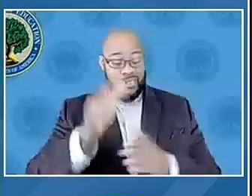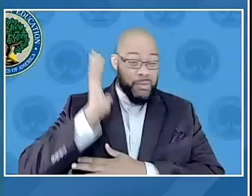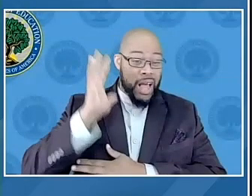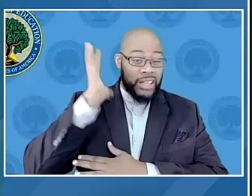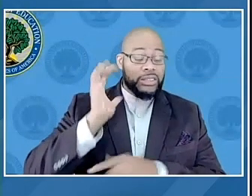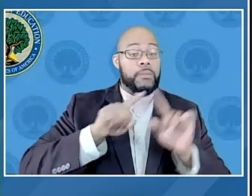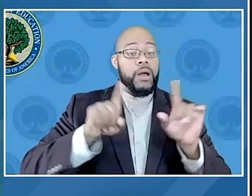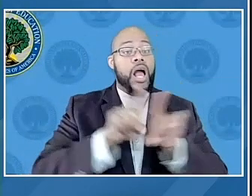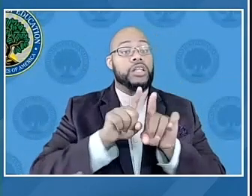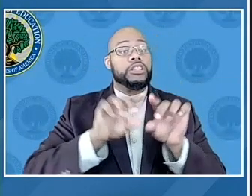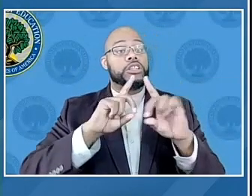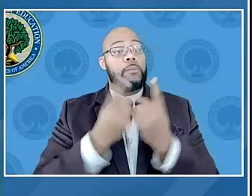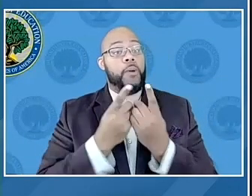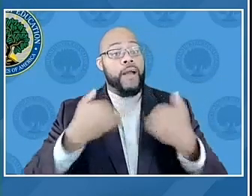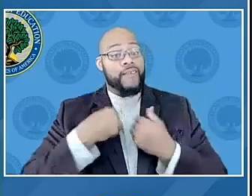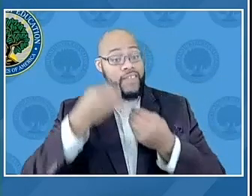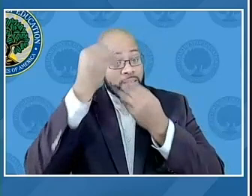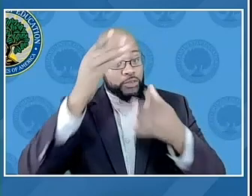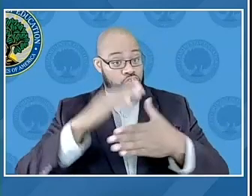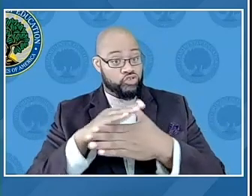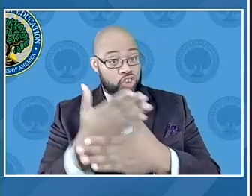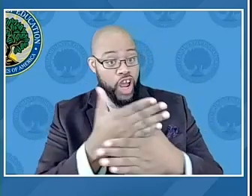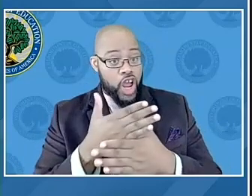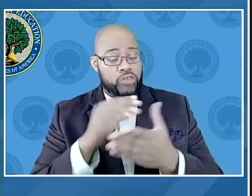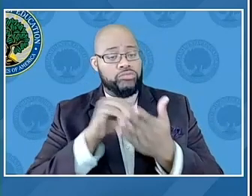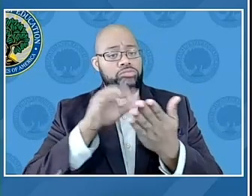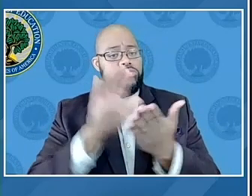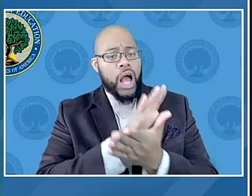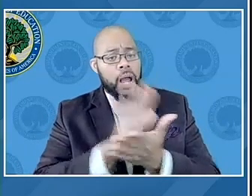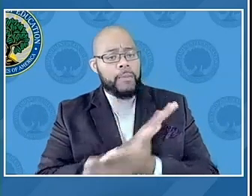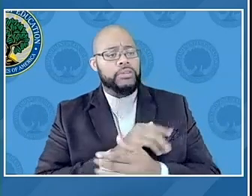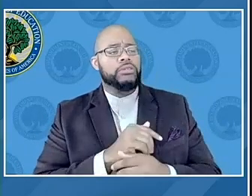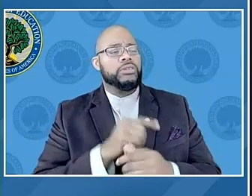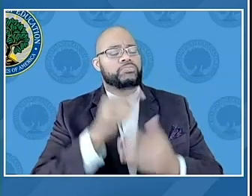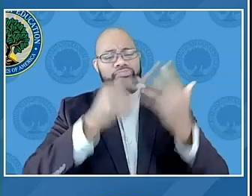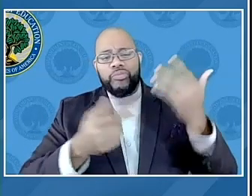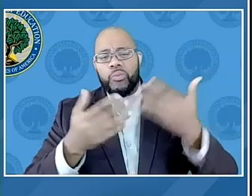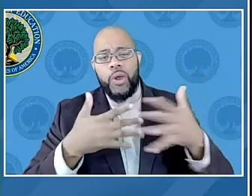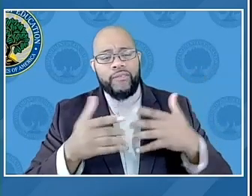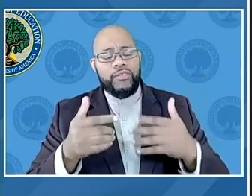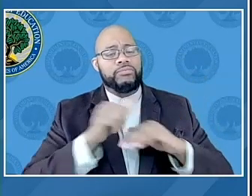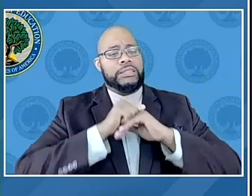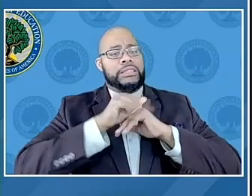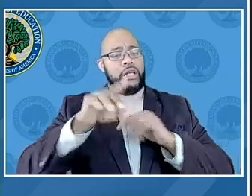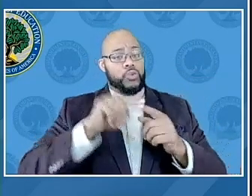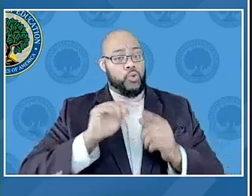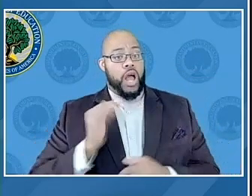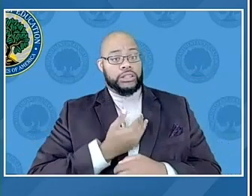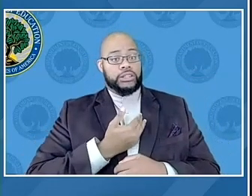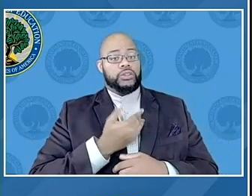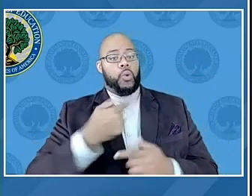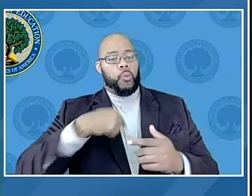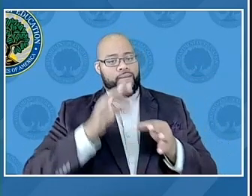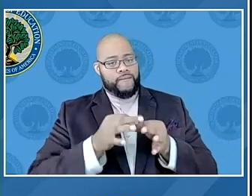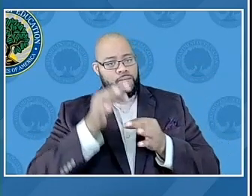information to share, documents, papers, whatever, they send them to us and we forward them to you.